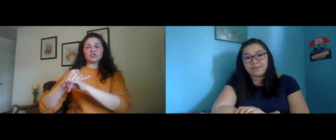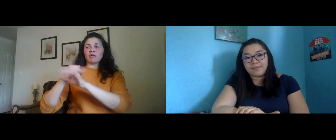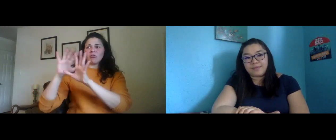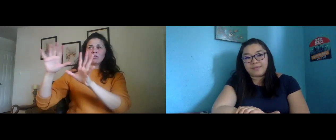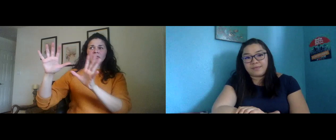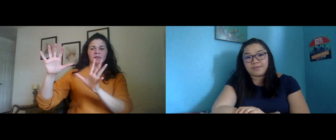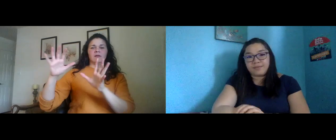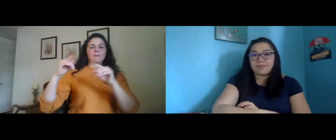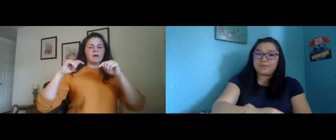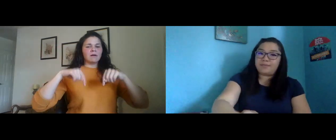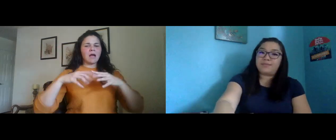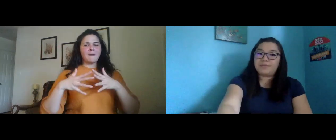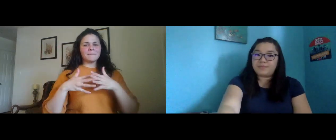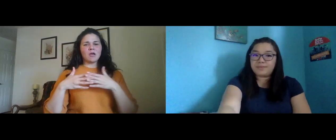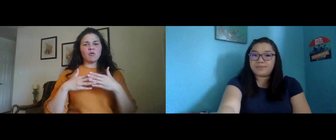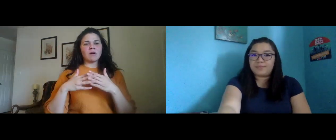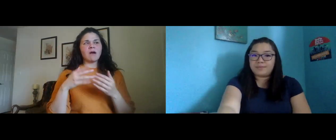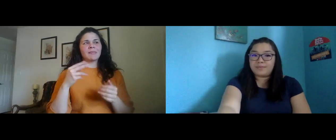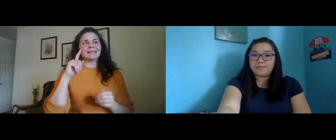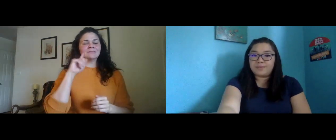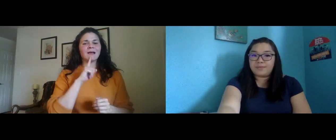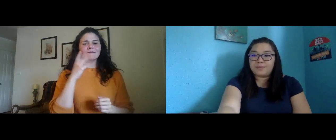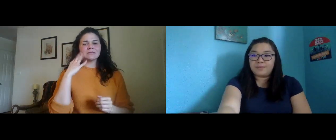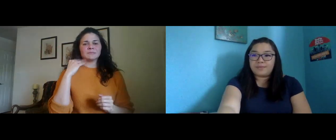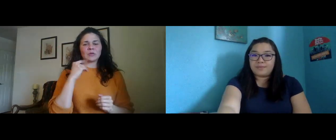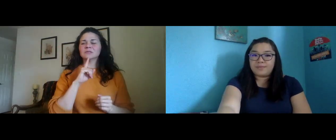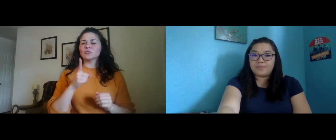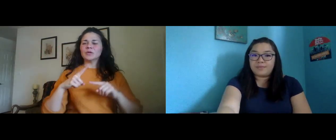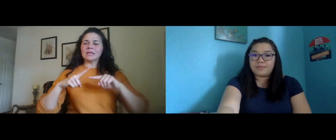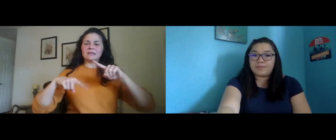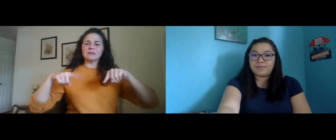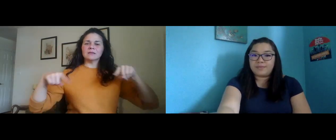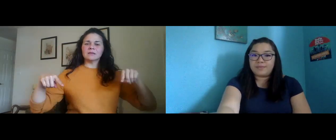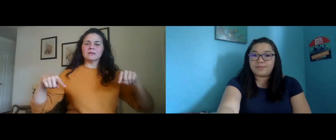One thing is the international experience but in this America, the Deaf experience is truly diverse